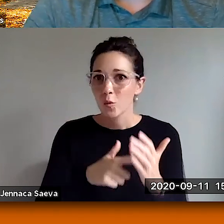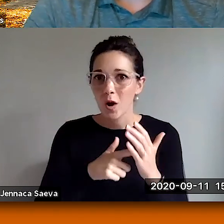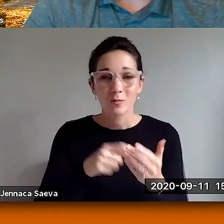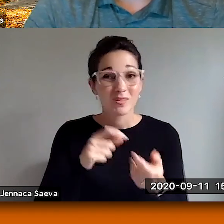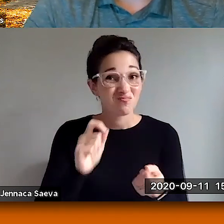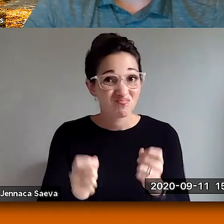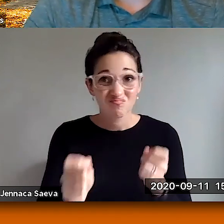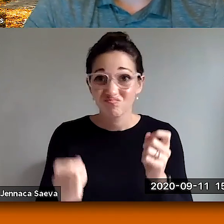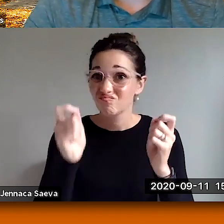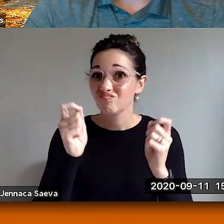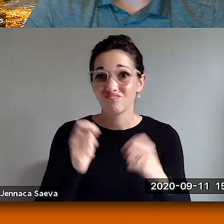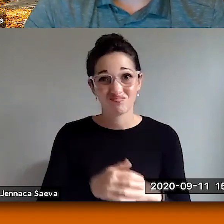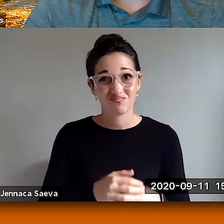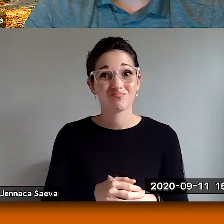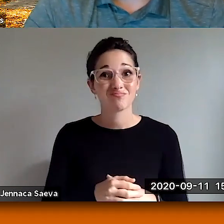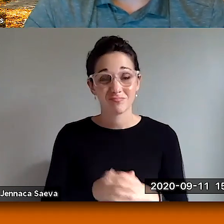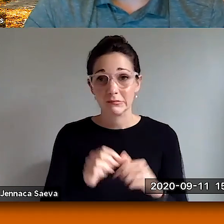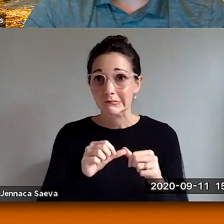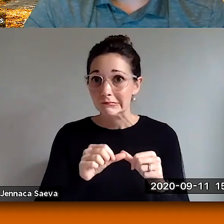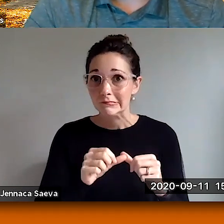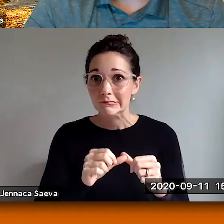So it's something to keep in mind.